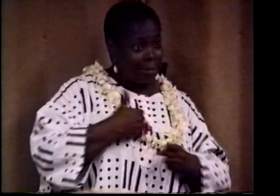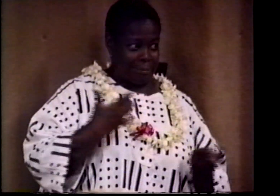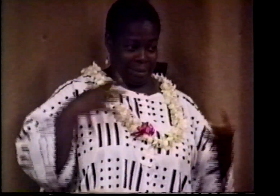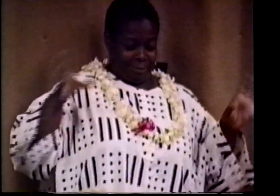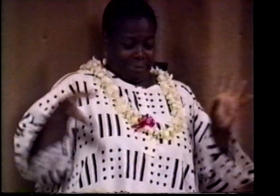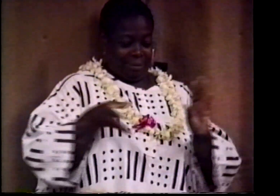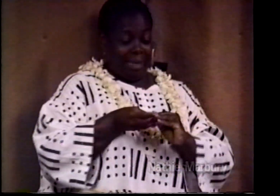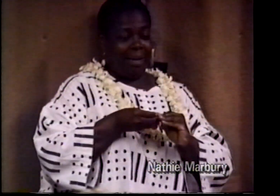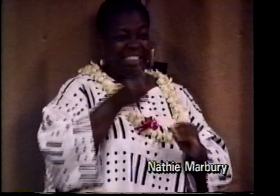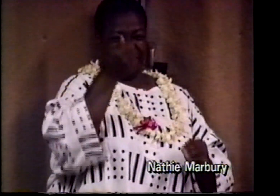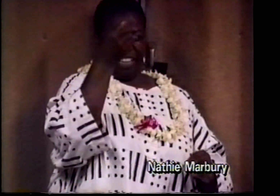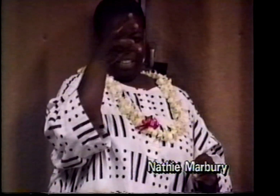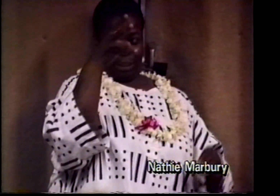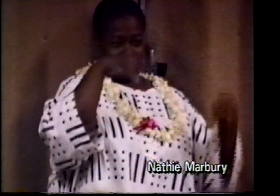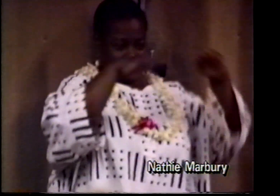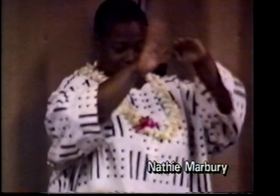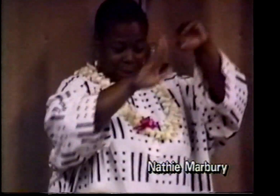who can hear.